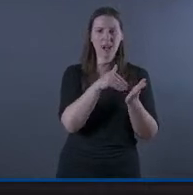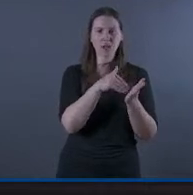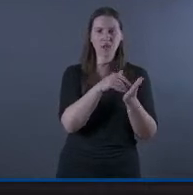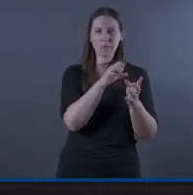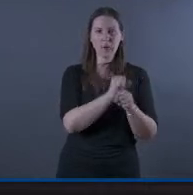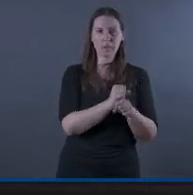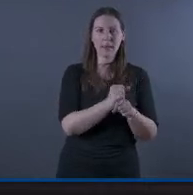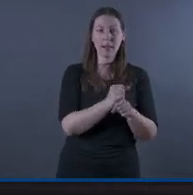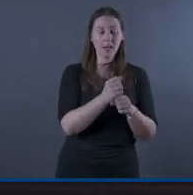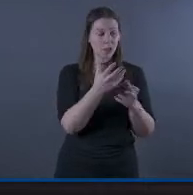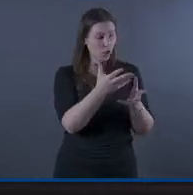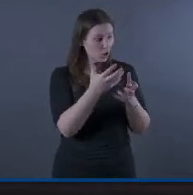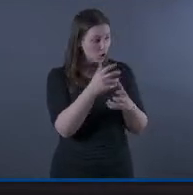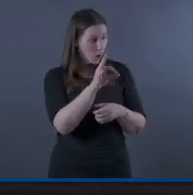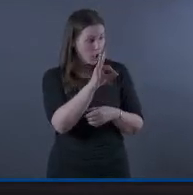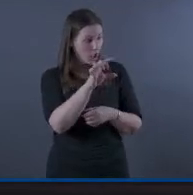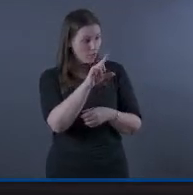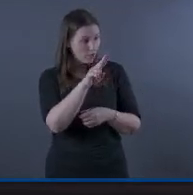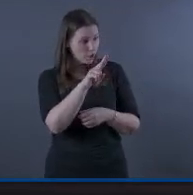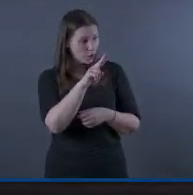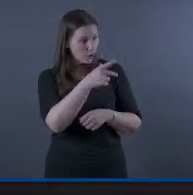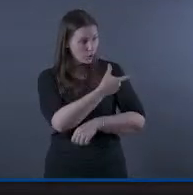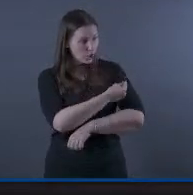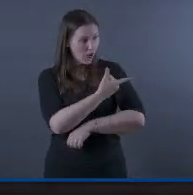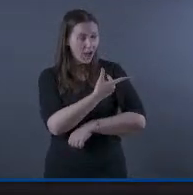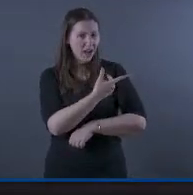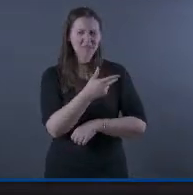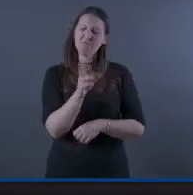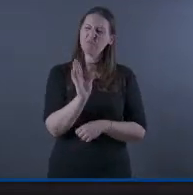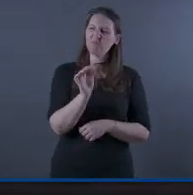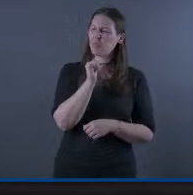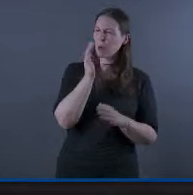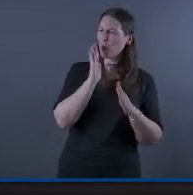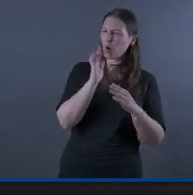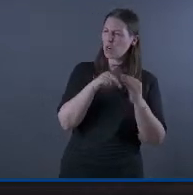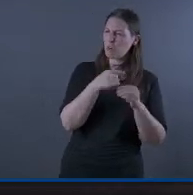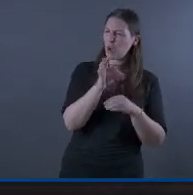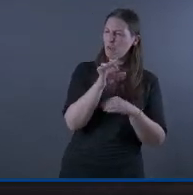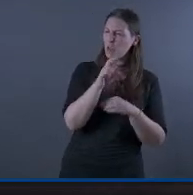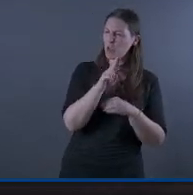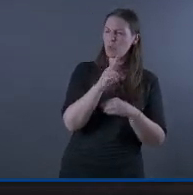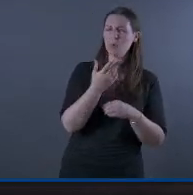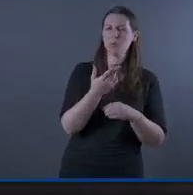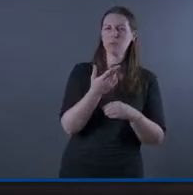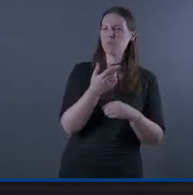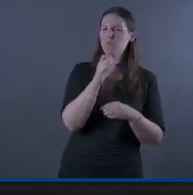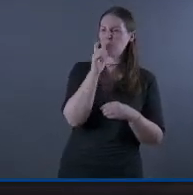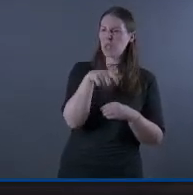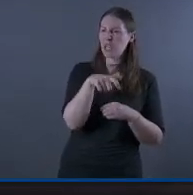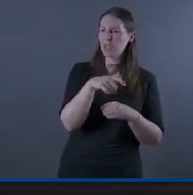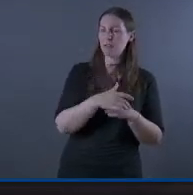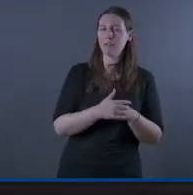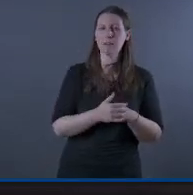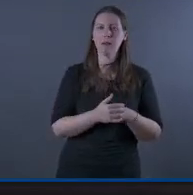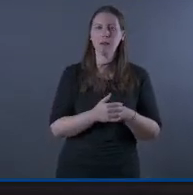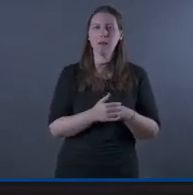So I'm gonna decline the flu shot." And I would respond to that by saying, "The flu shot is not really about you. It is in part about protecting you